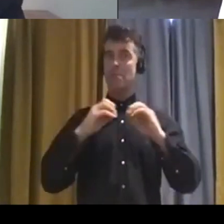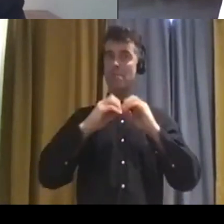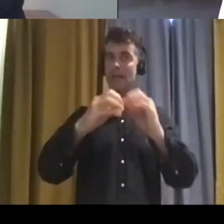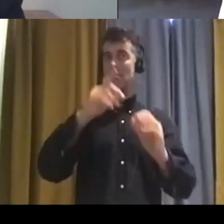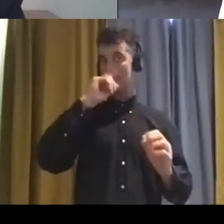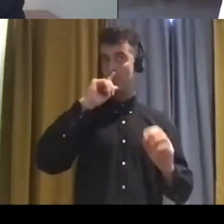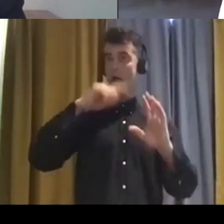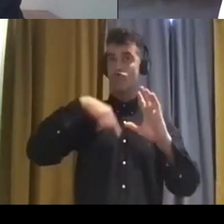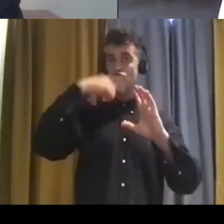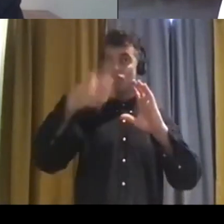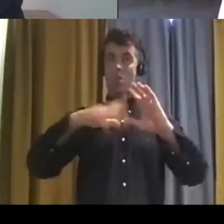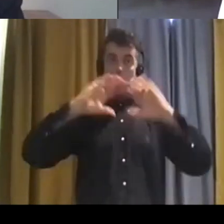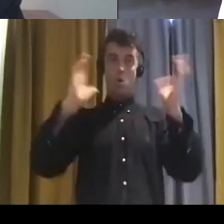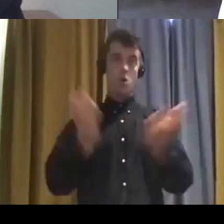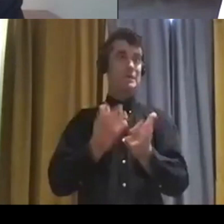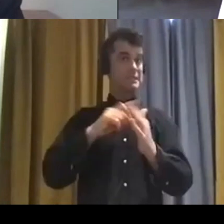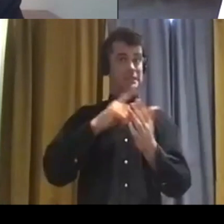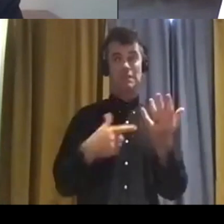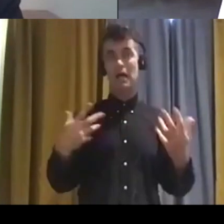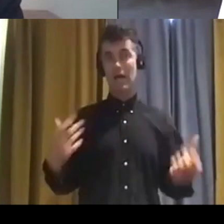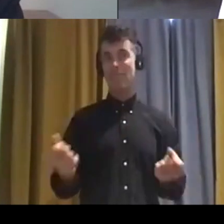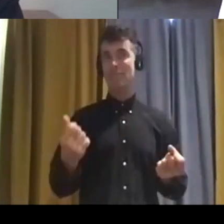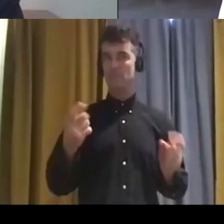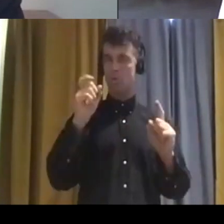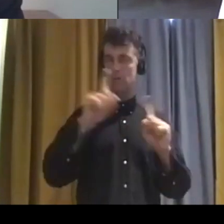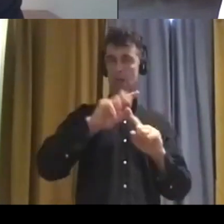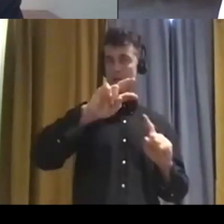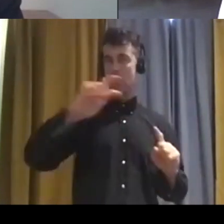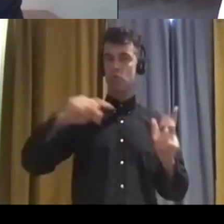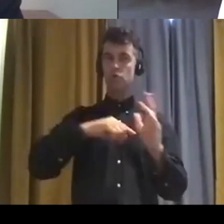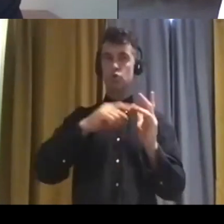the world, that's almost equivalent to the population of China. So we're talking significant